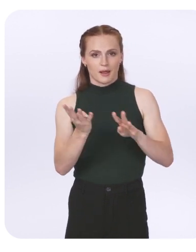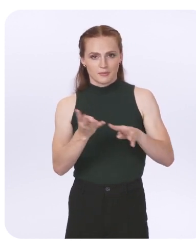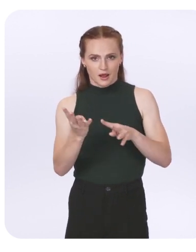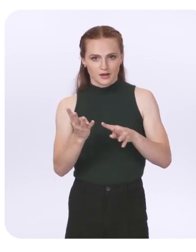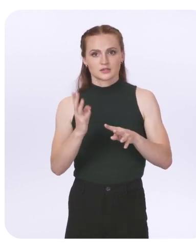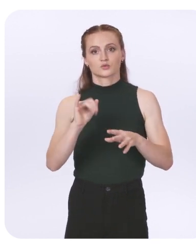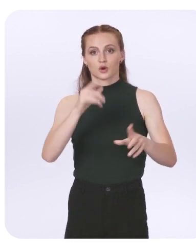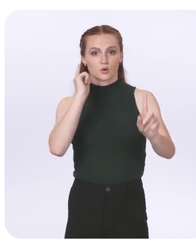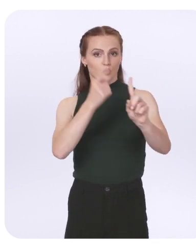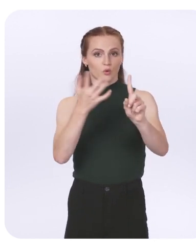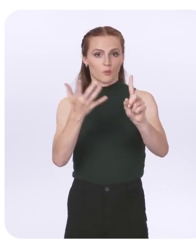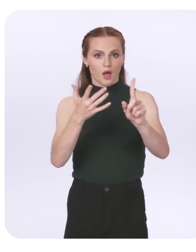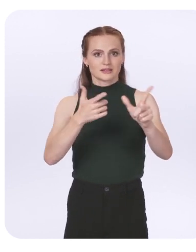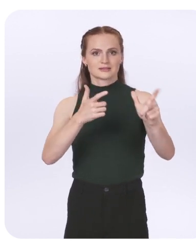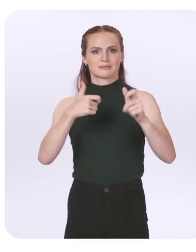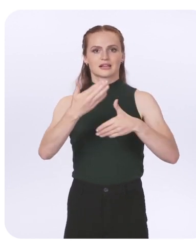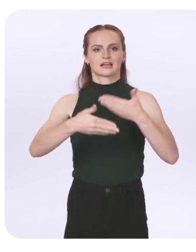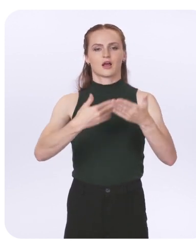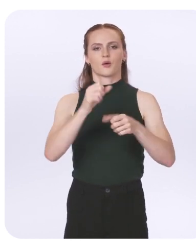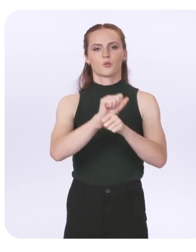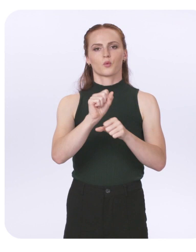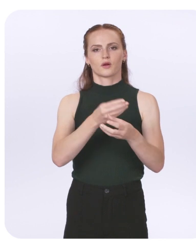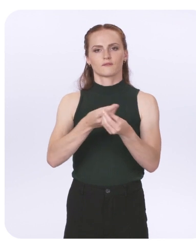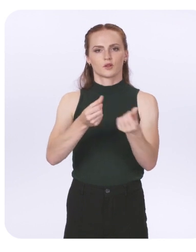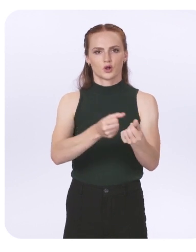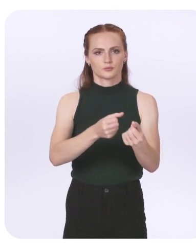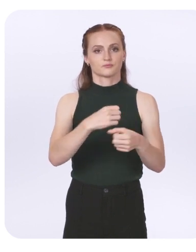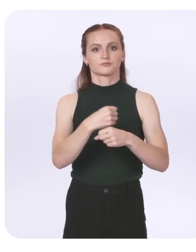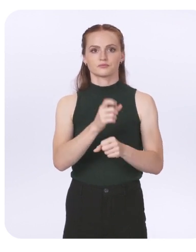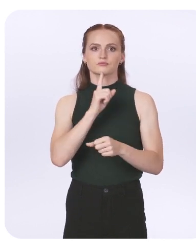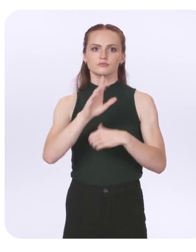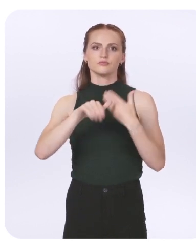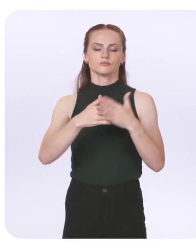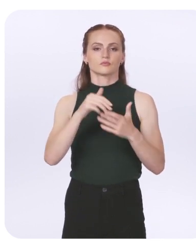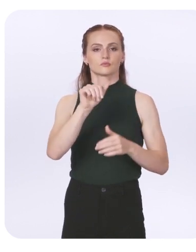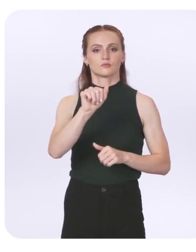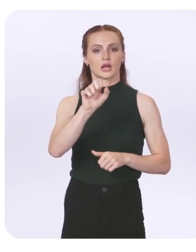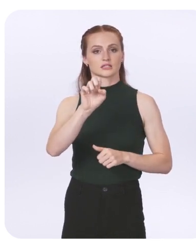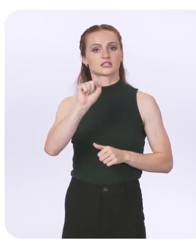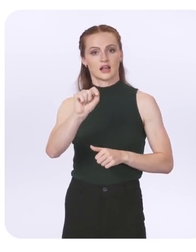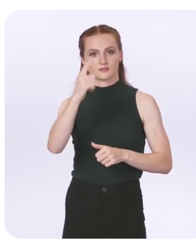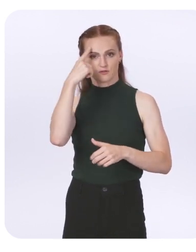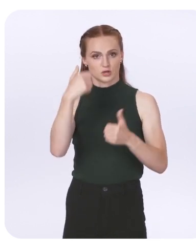and ensuring that all assets that are produced were optimized and met our technical requirements.